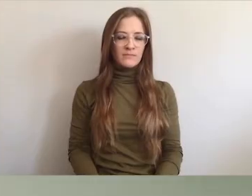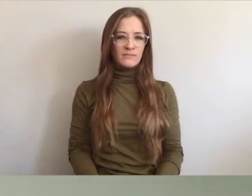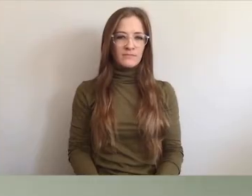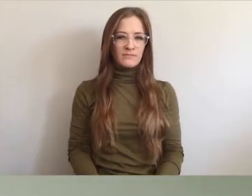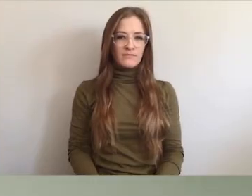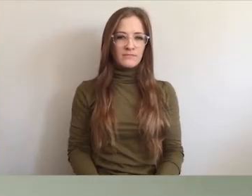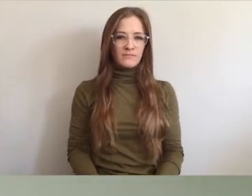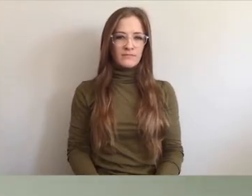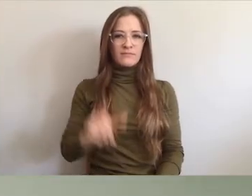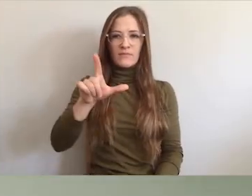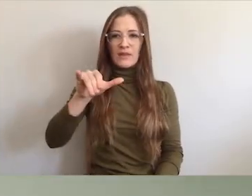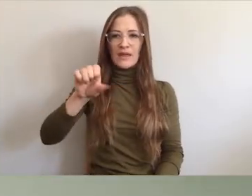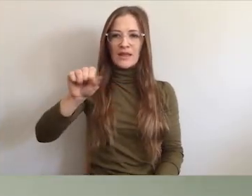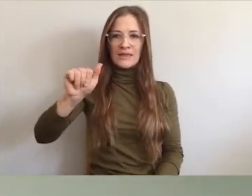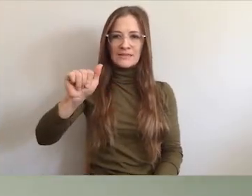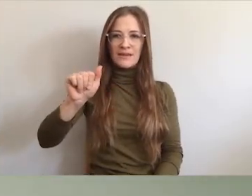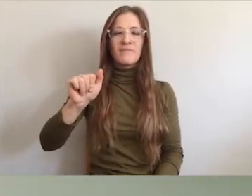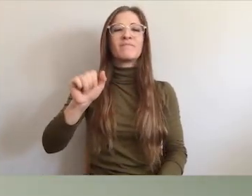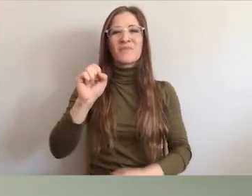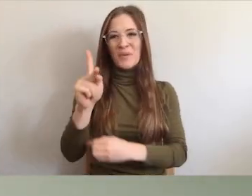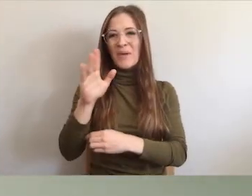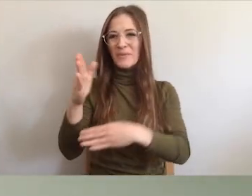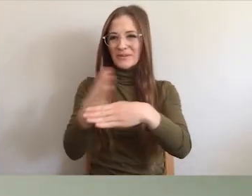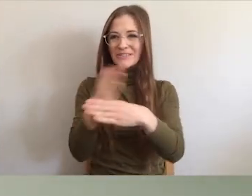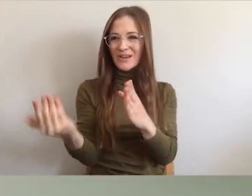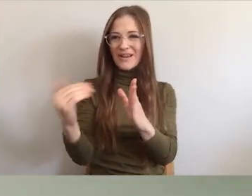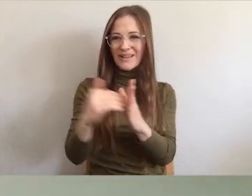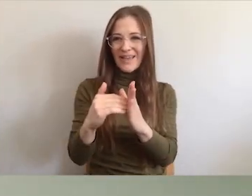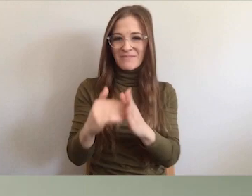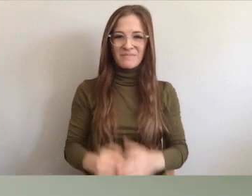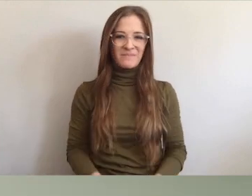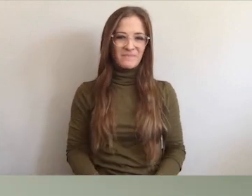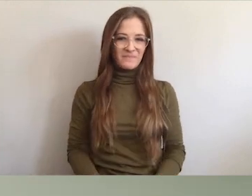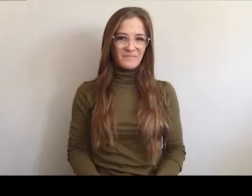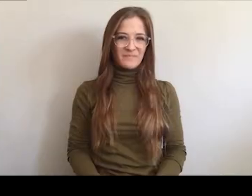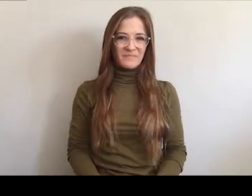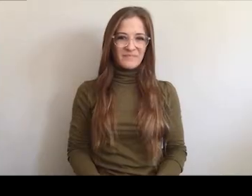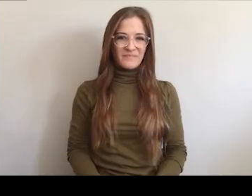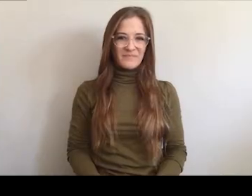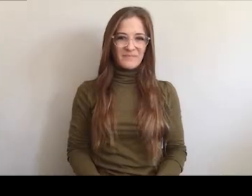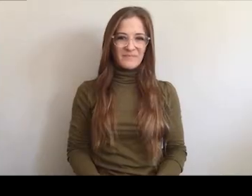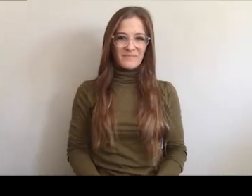LISA McCORKELL: Yeah, I will, okay, I will share again. So first I will touch on just